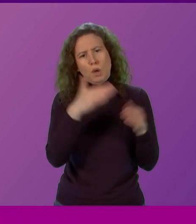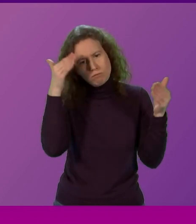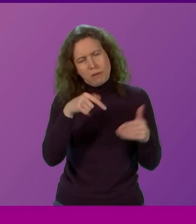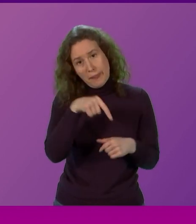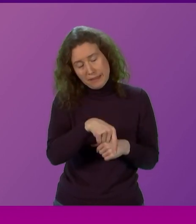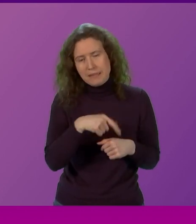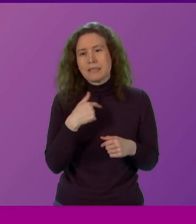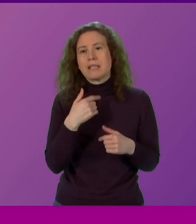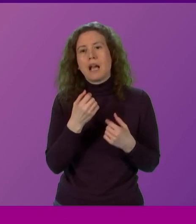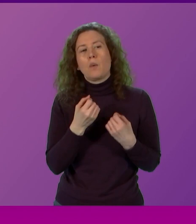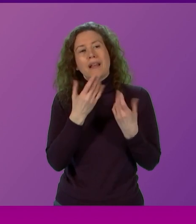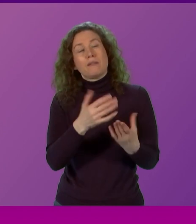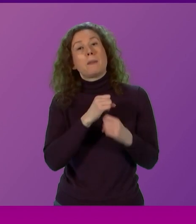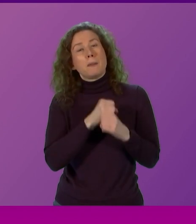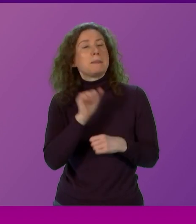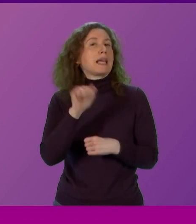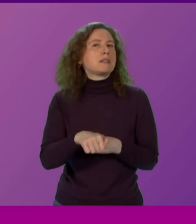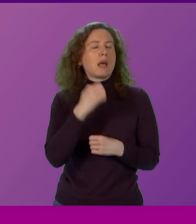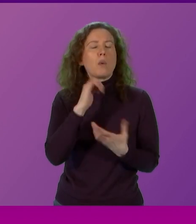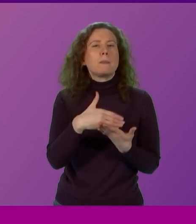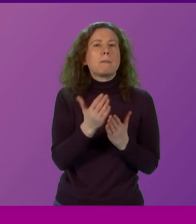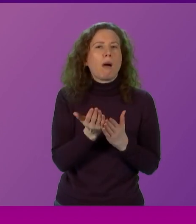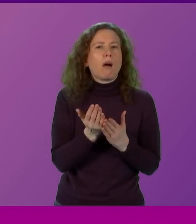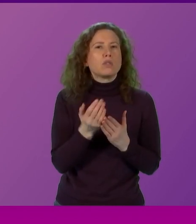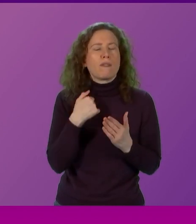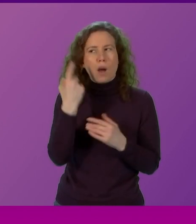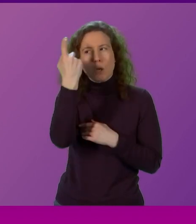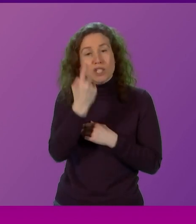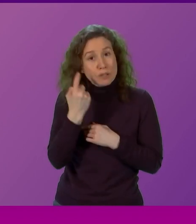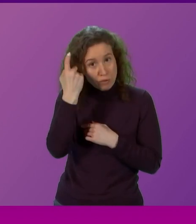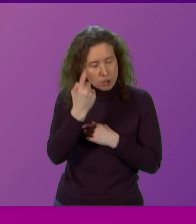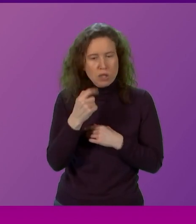I will give him a commitment that resources will be part of the consideration.